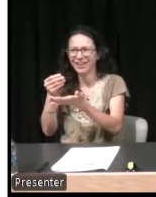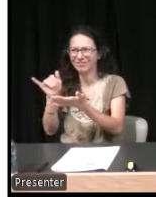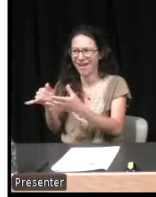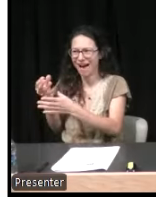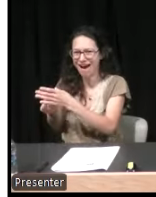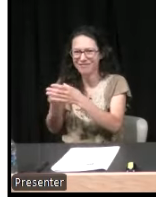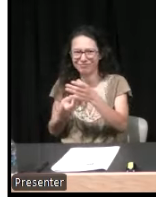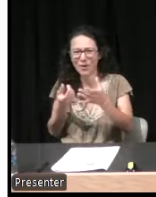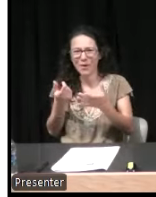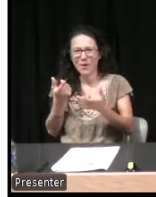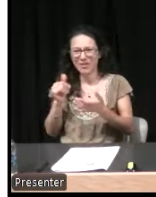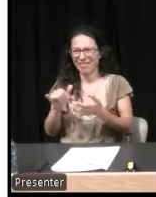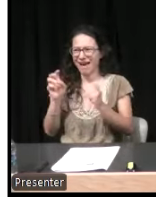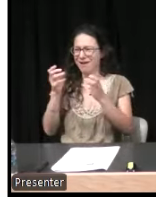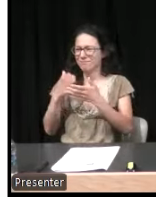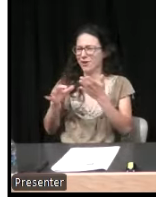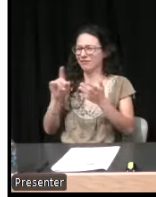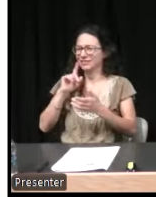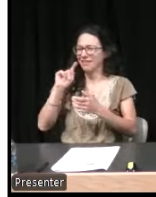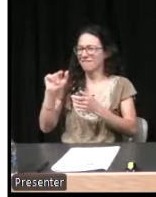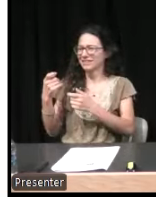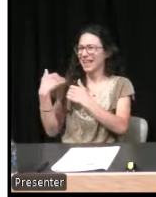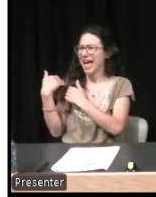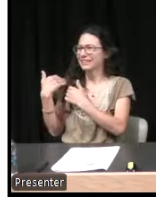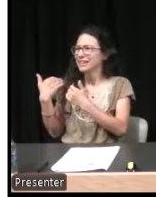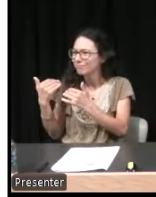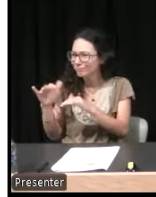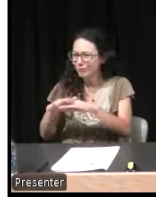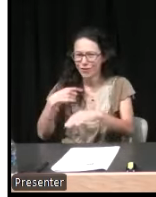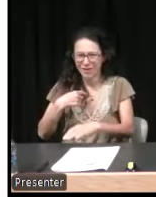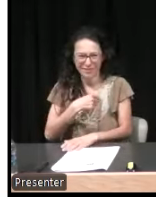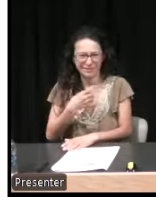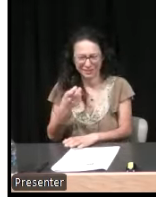so important for relationship building and when those are missing that has an impact and so all